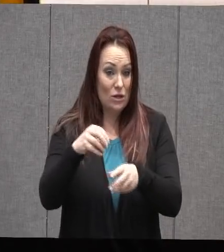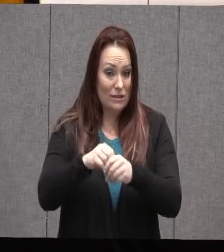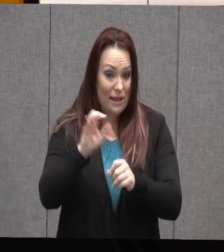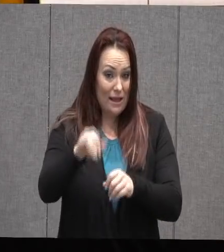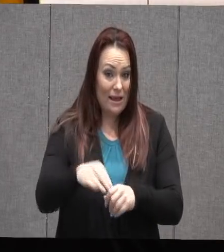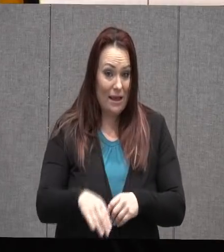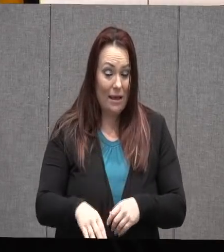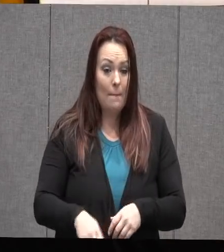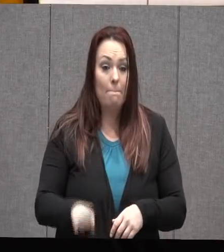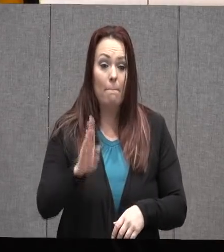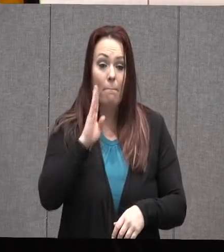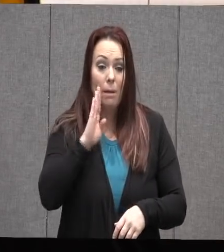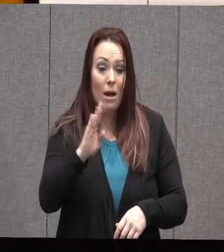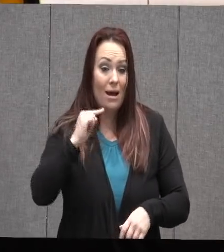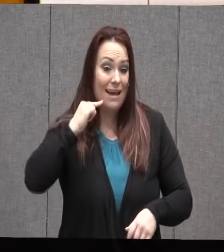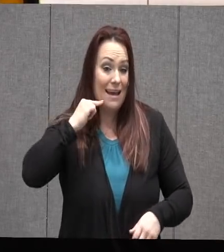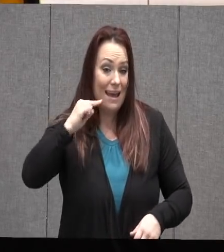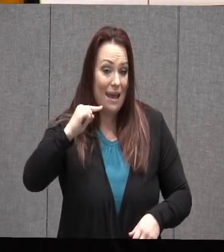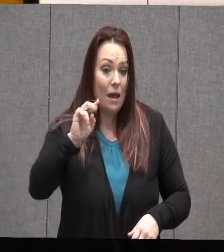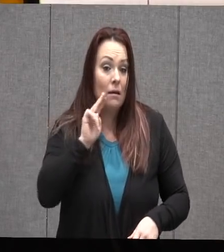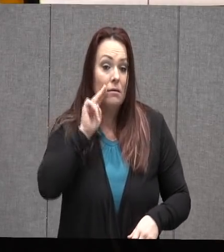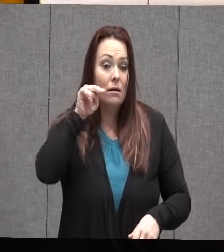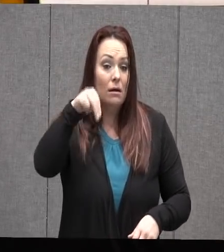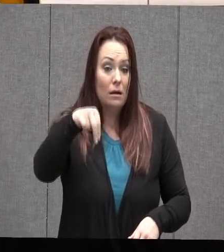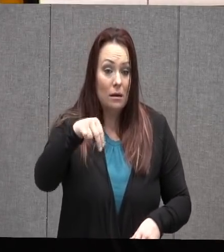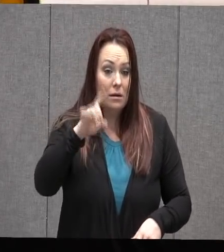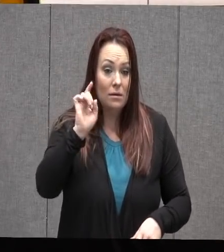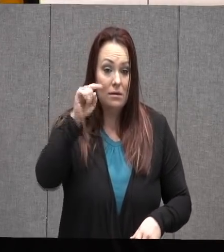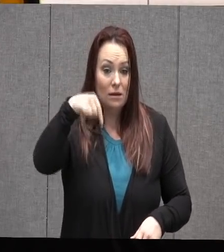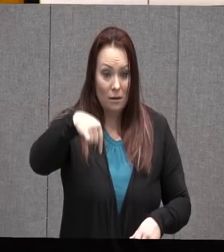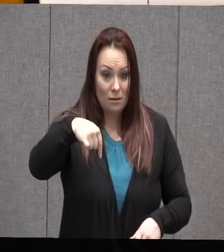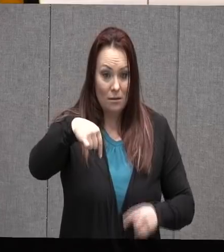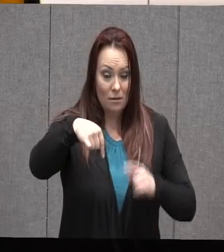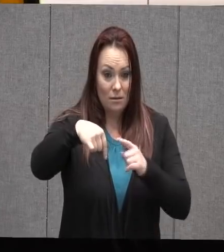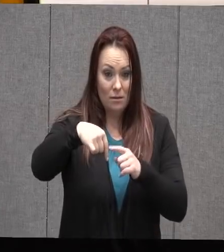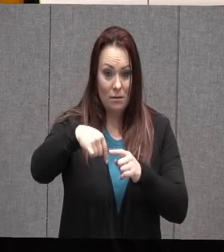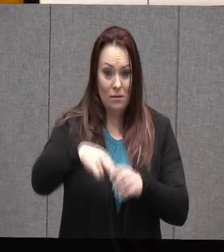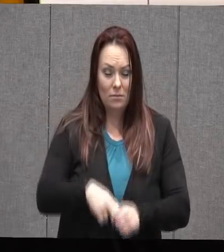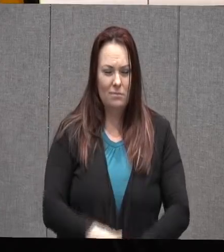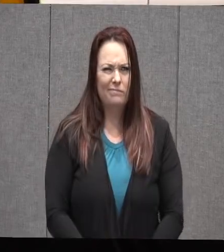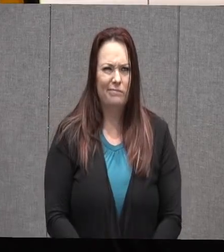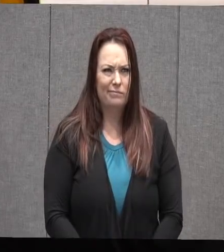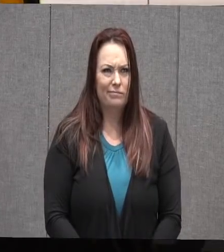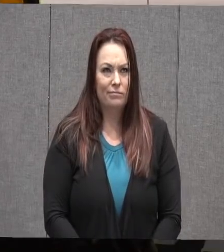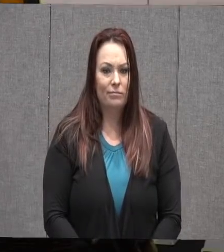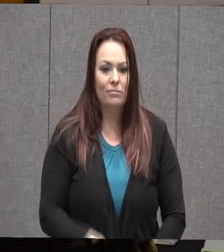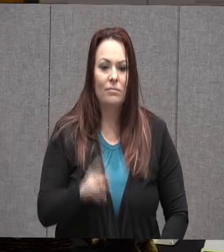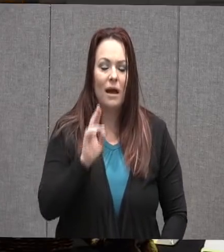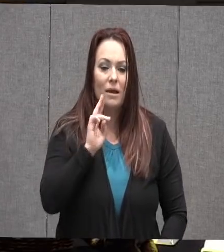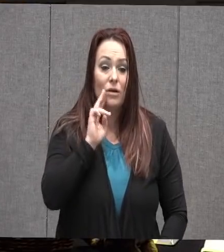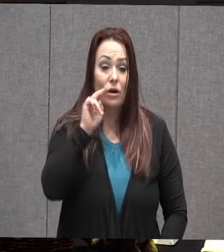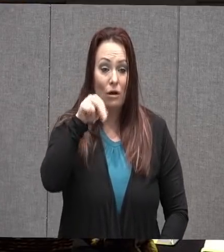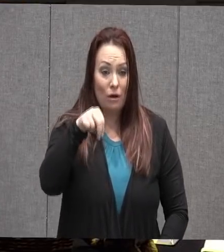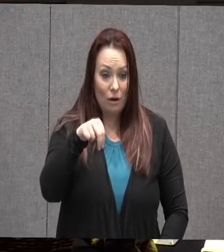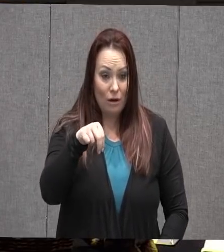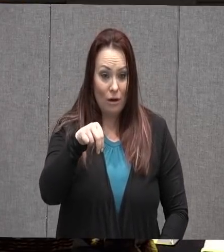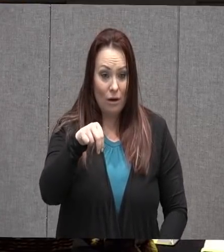Buh, ah, un, duh. Okay, I here un duh.